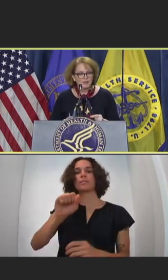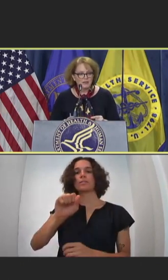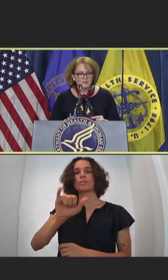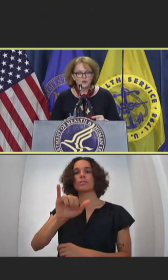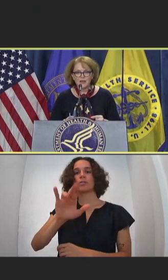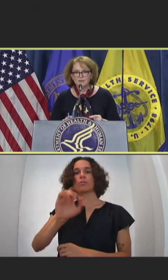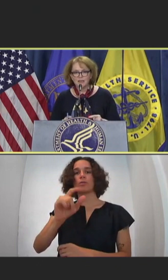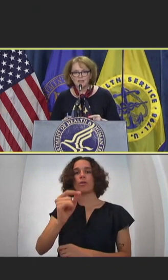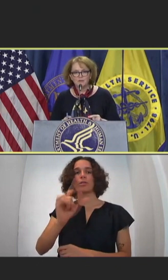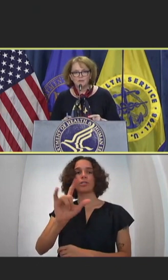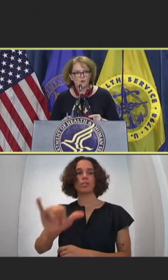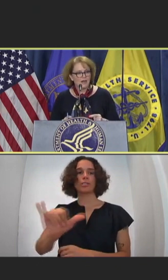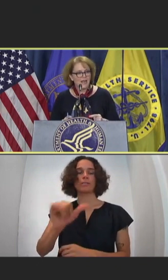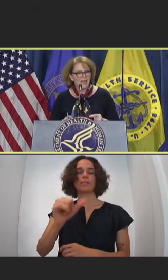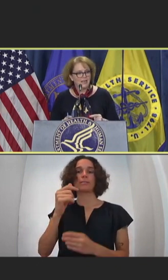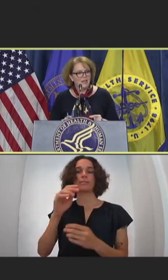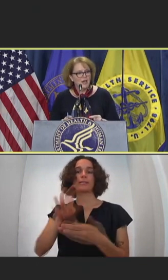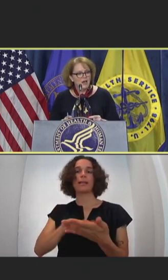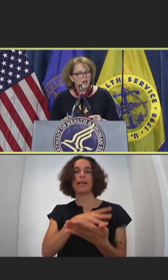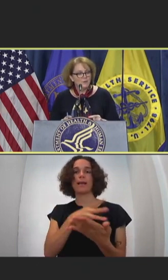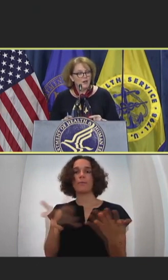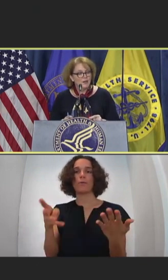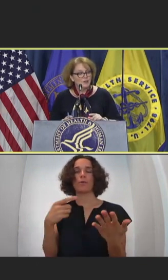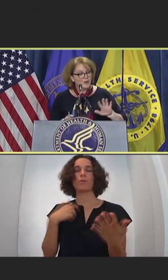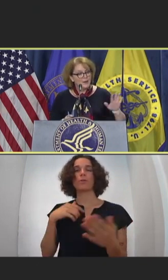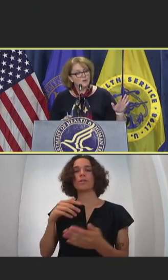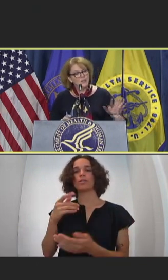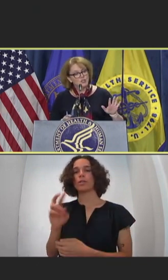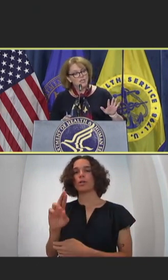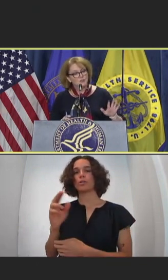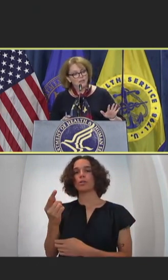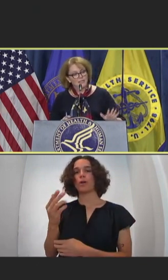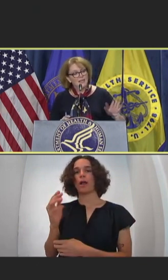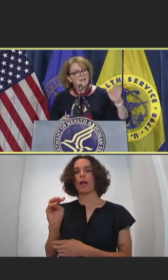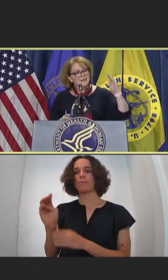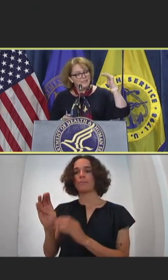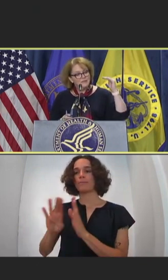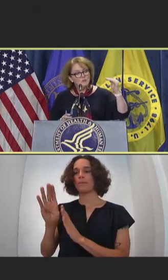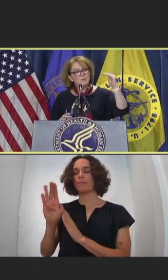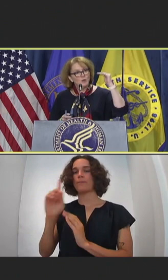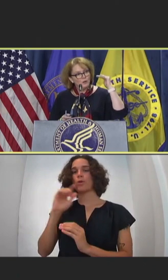Dr. Graham developed for another paper that she had written that gives people